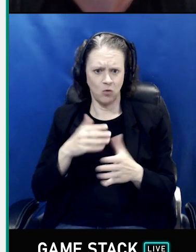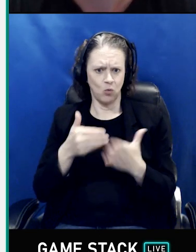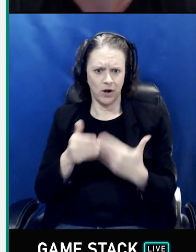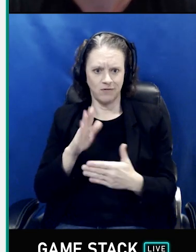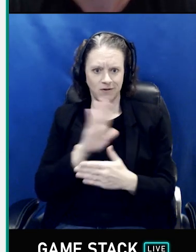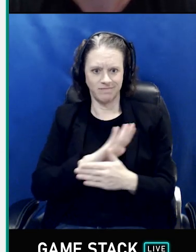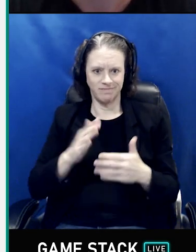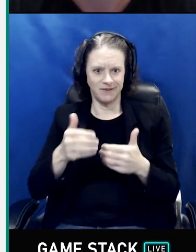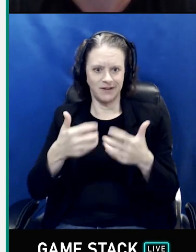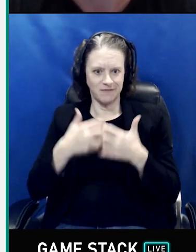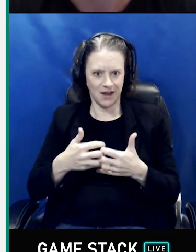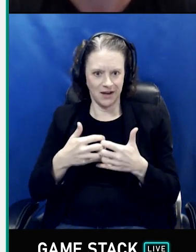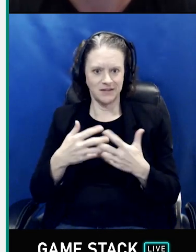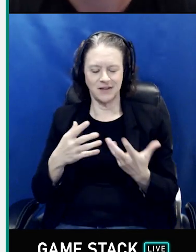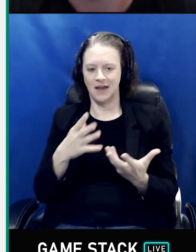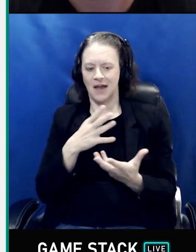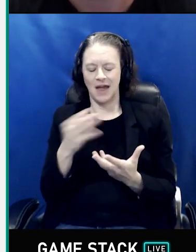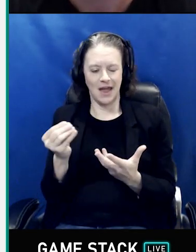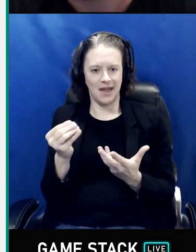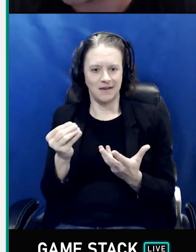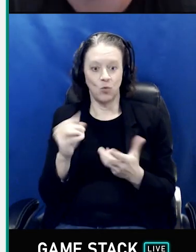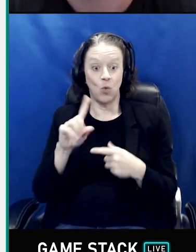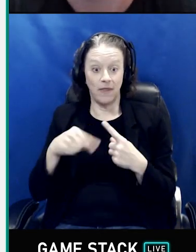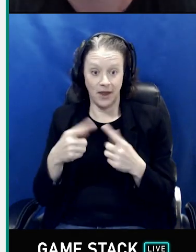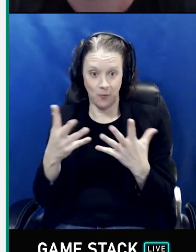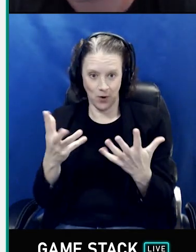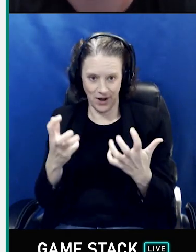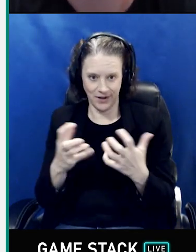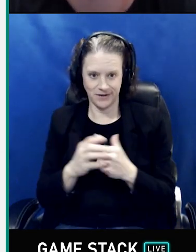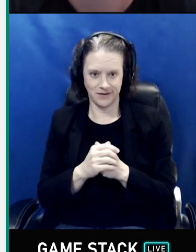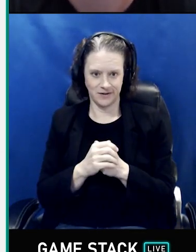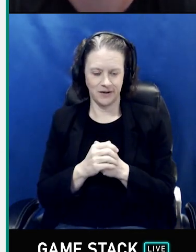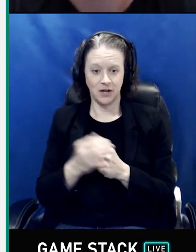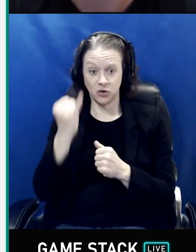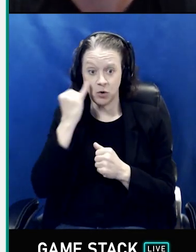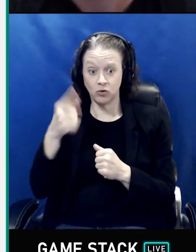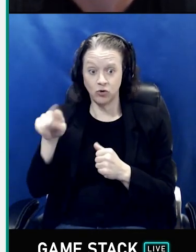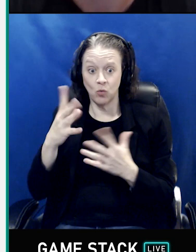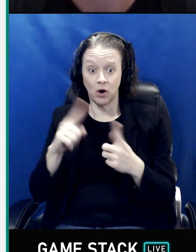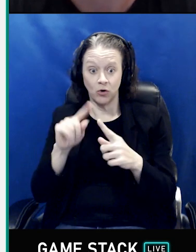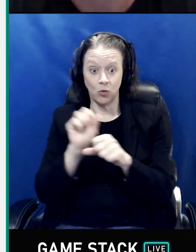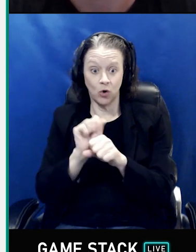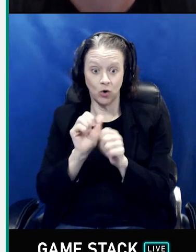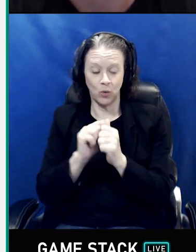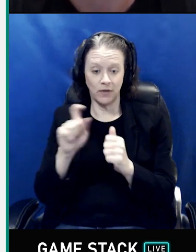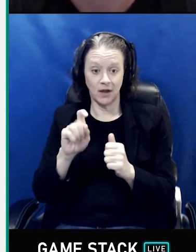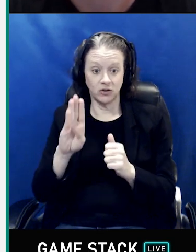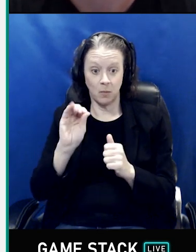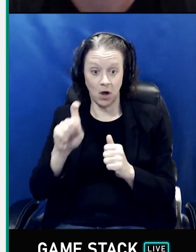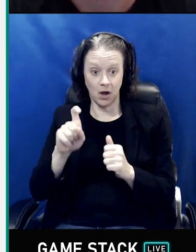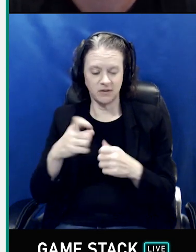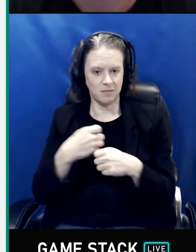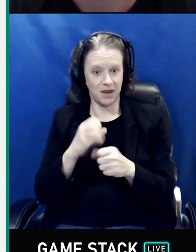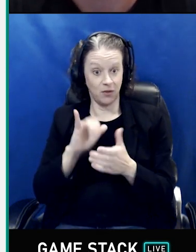If you are interested in working with Xbox to make any of these requests a reality for your title, please reach out to your Microsoft Representative.